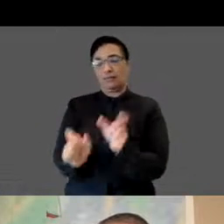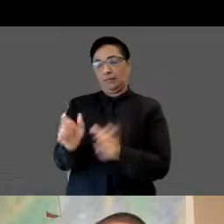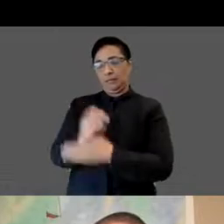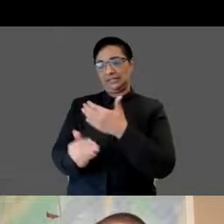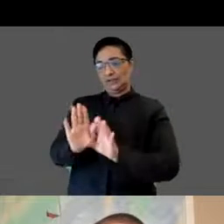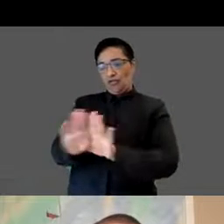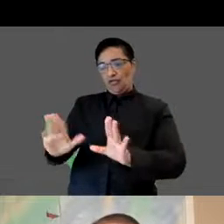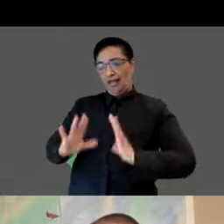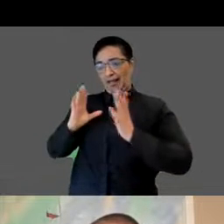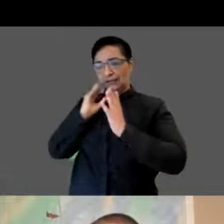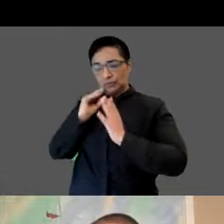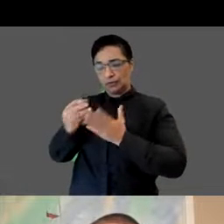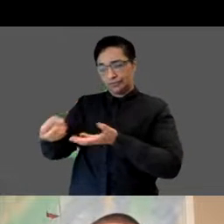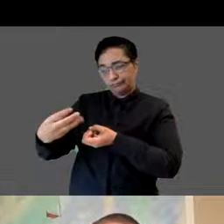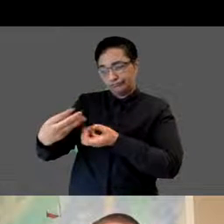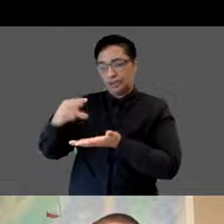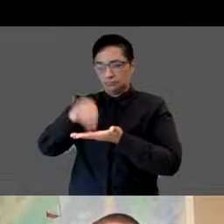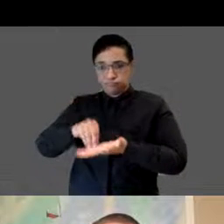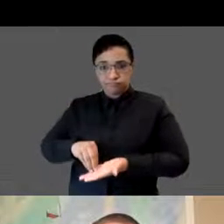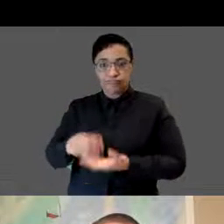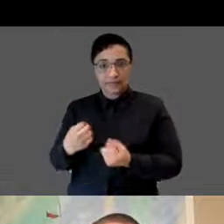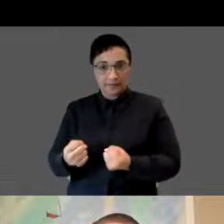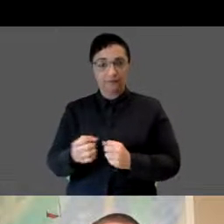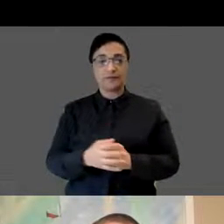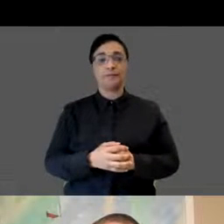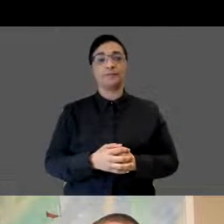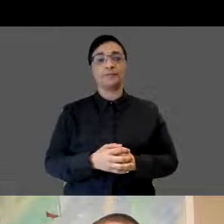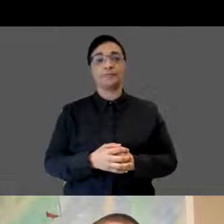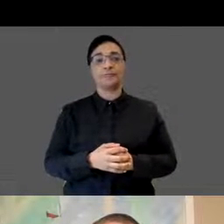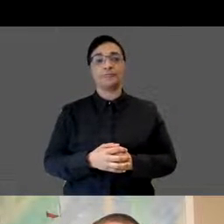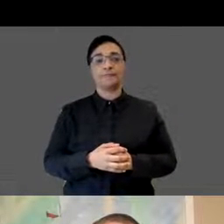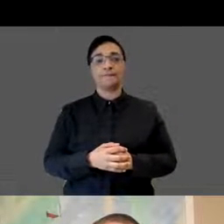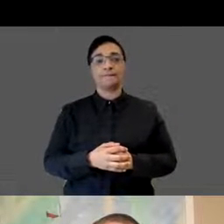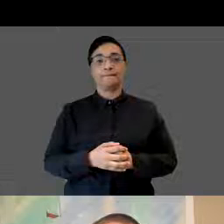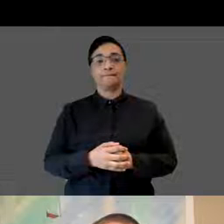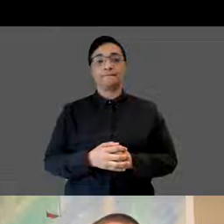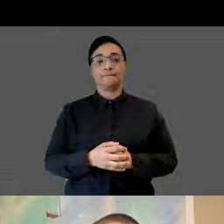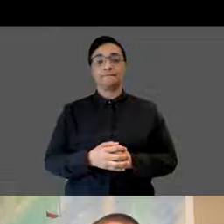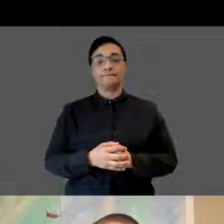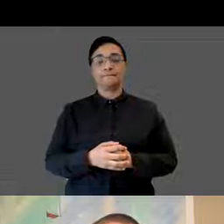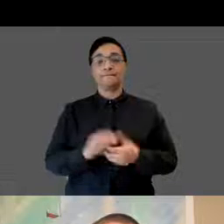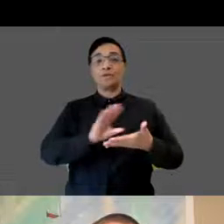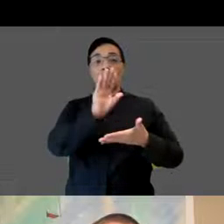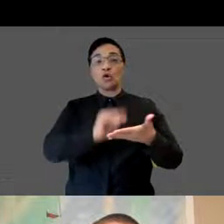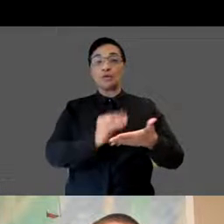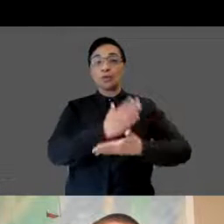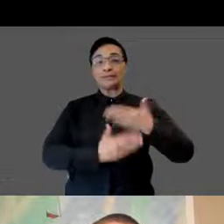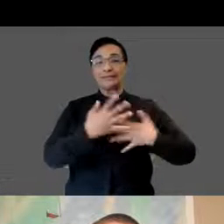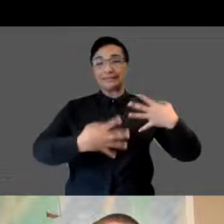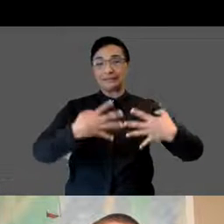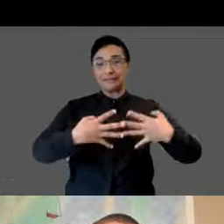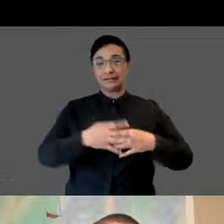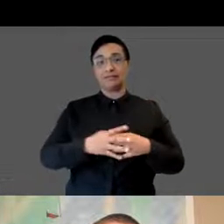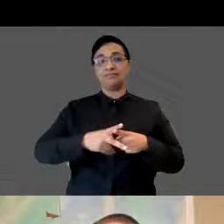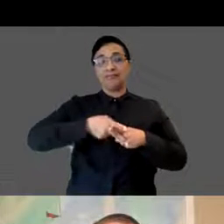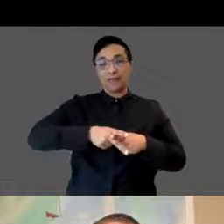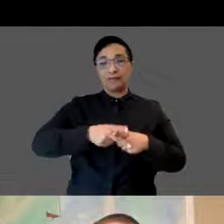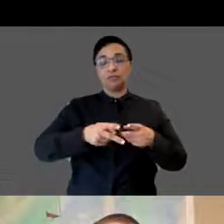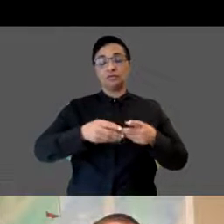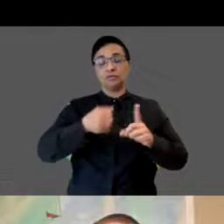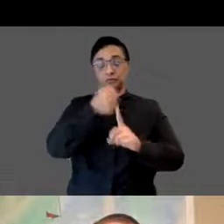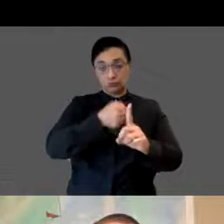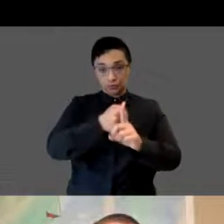In terms of the report on Disability Data Advocacy Toolkit, we had we published and